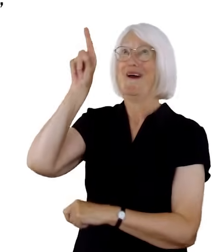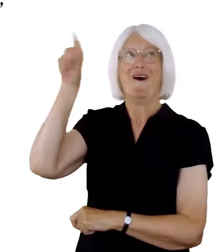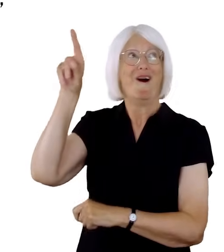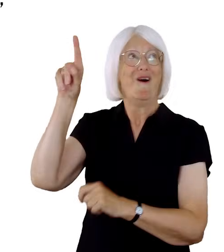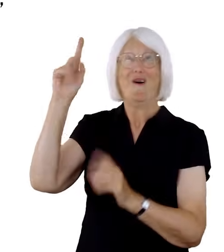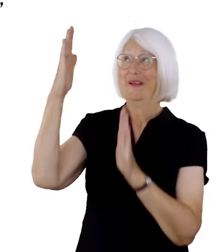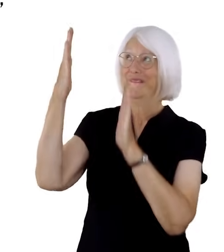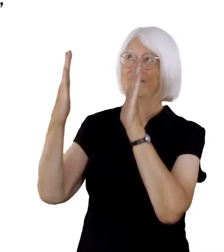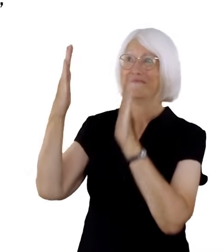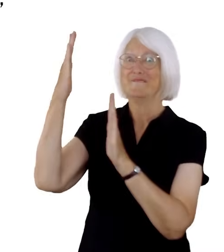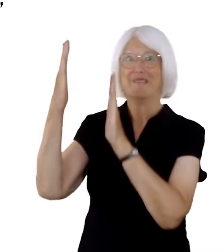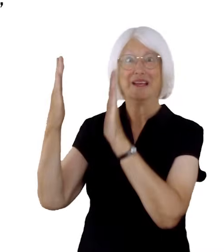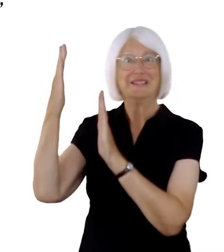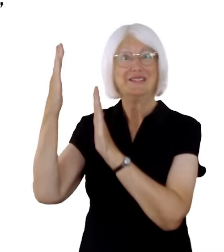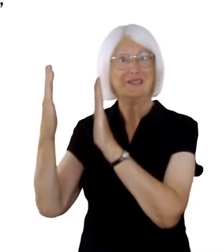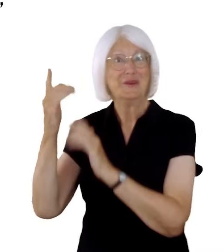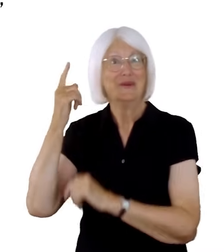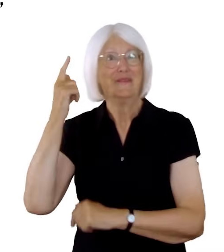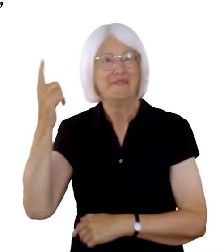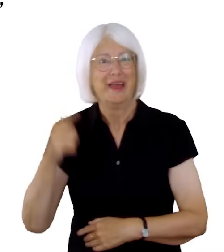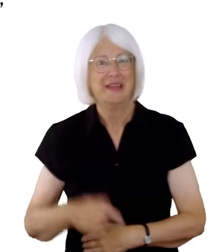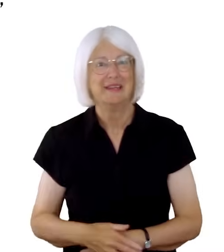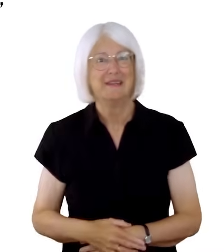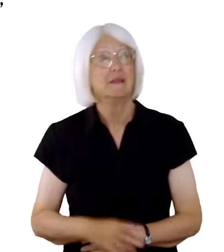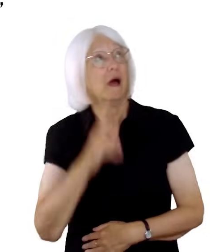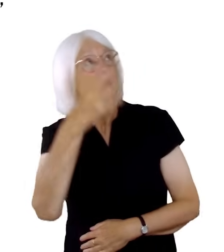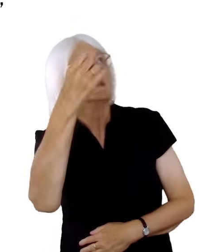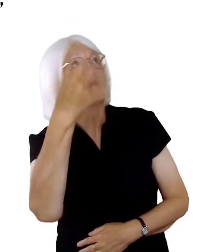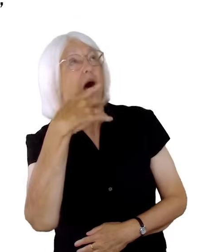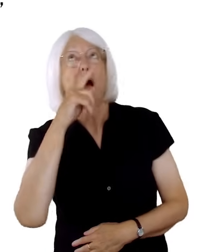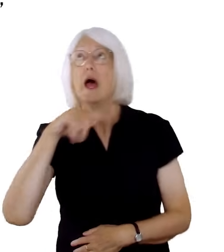You behold him face to face